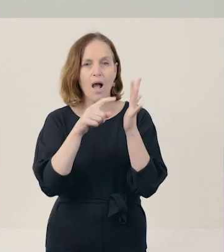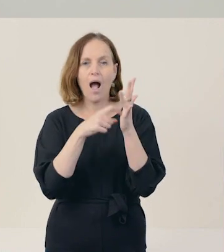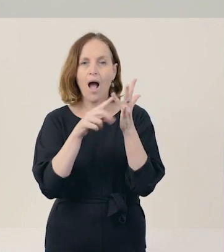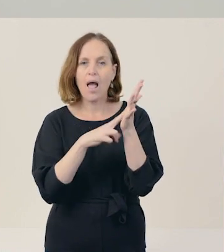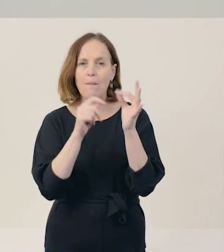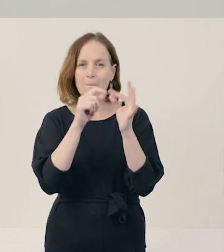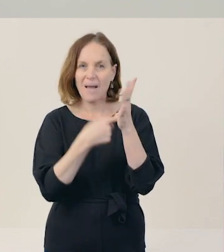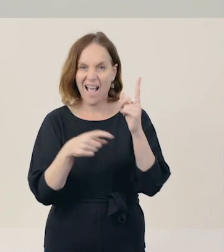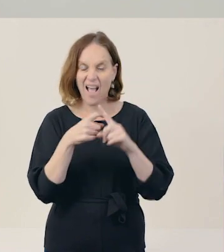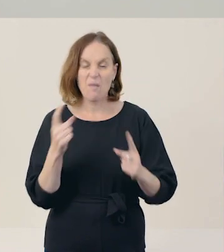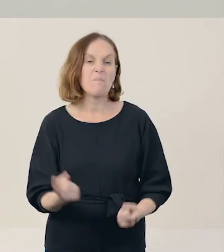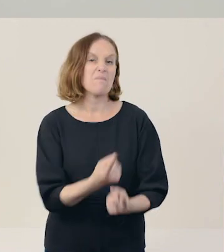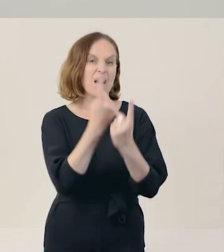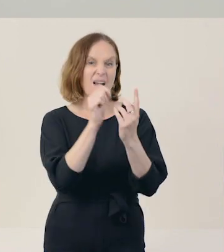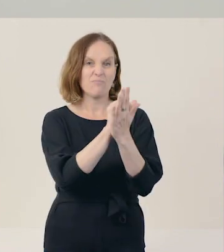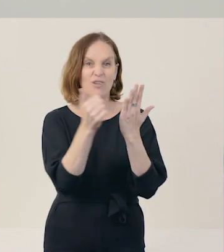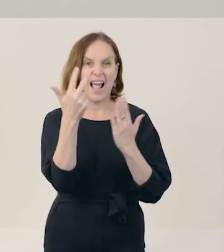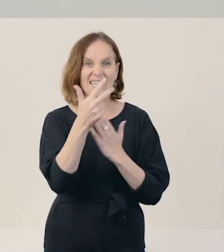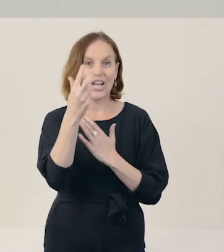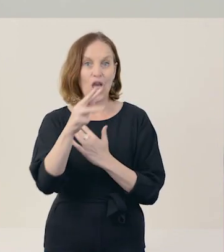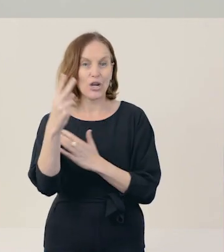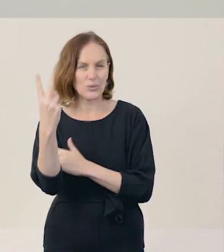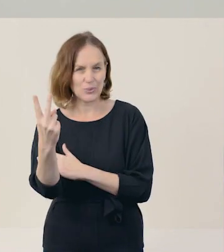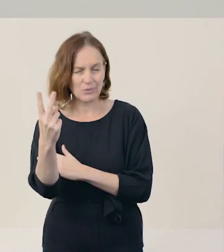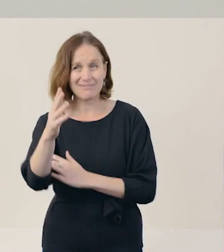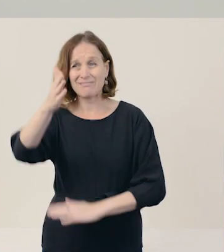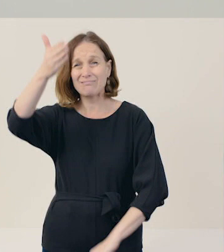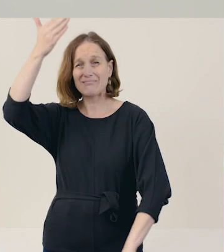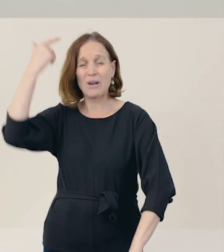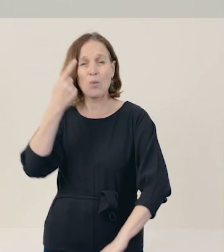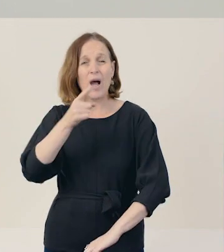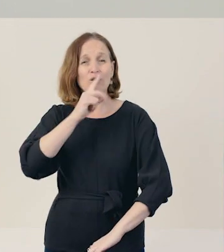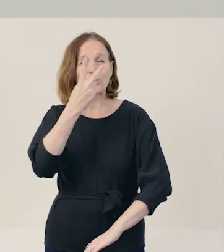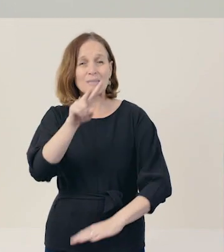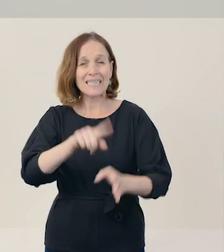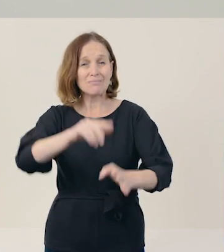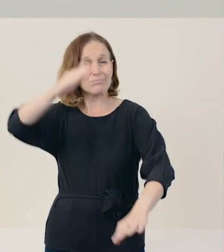This poem was originally published in 1892, which is over 120 years ago.